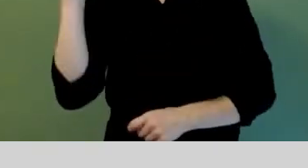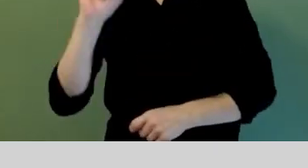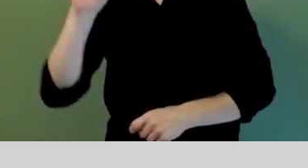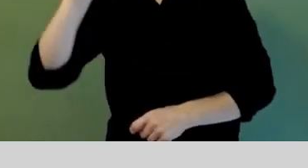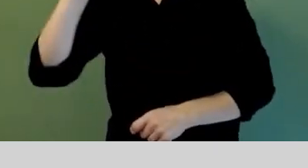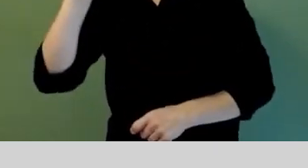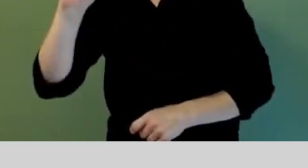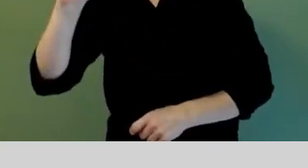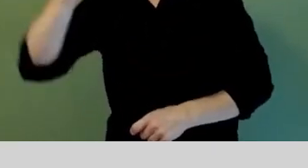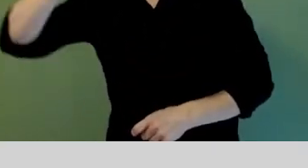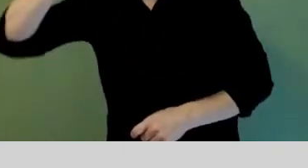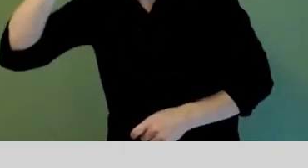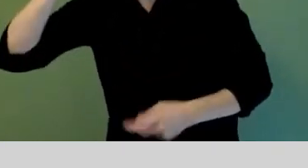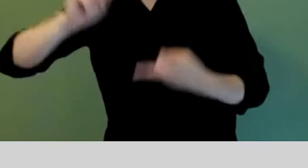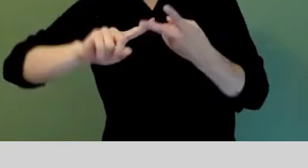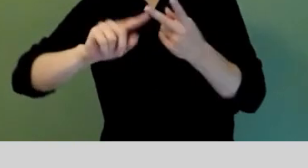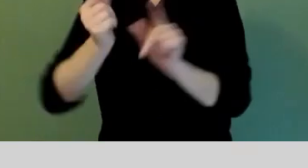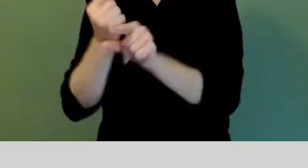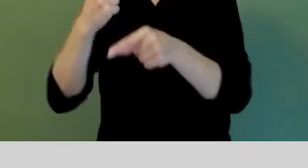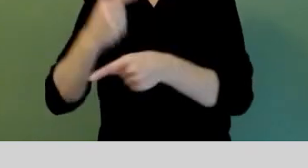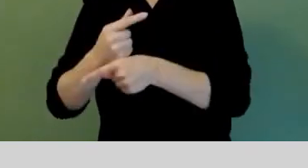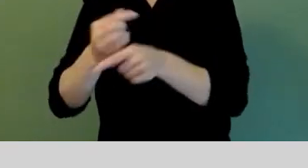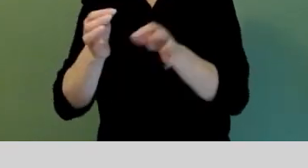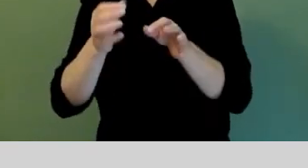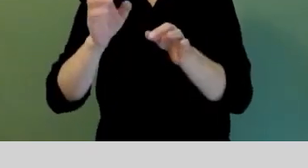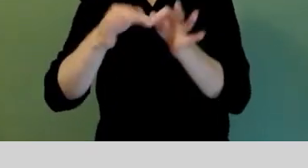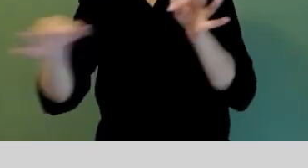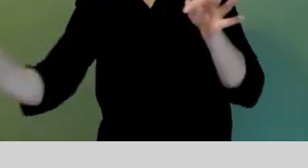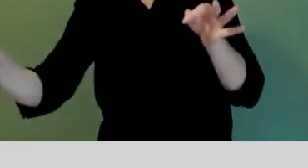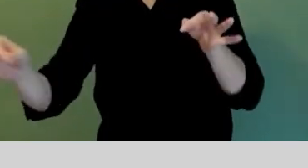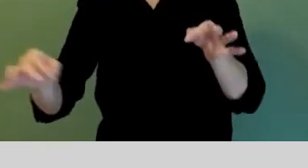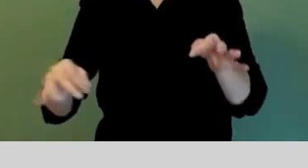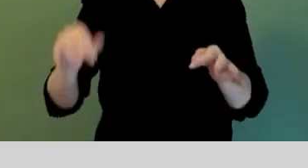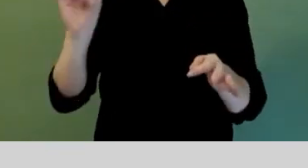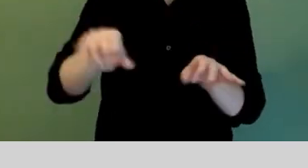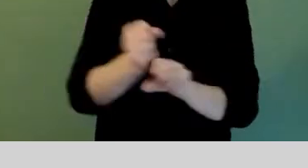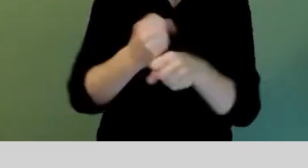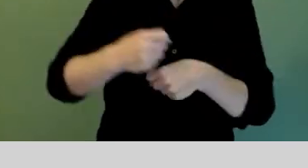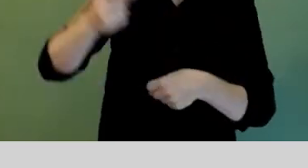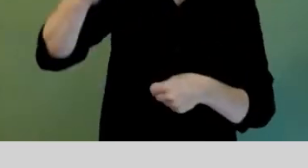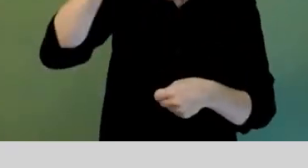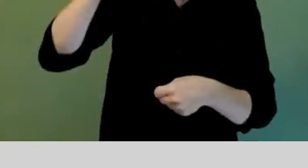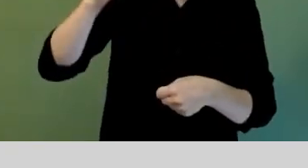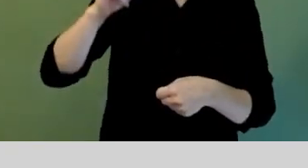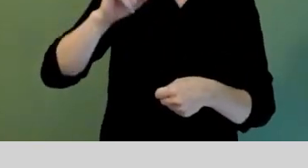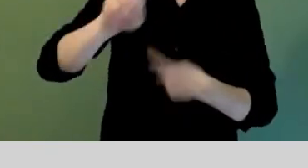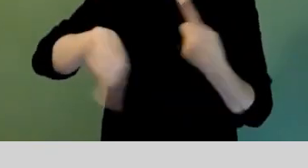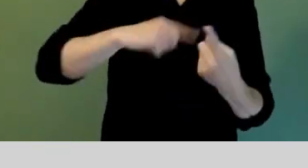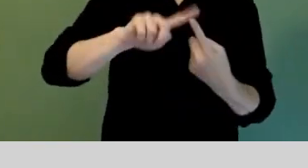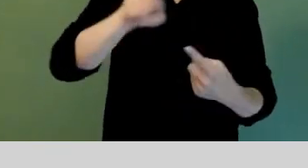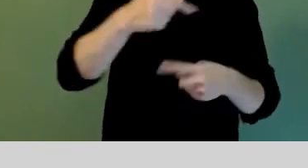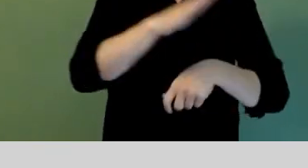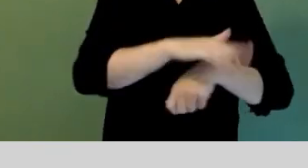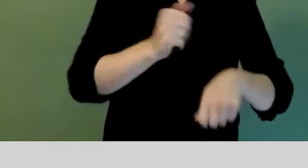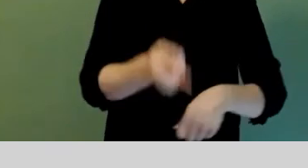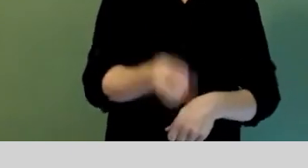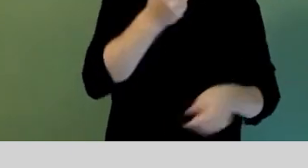List comprehensions generate expressions, make a lot of sense when you only call a single method on your input iterable